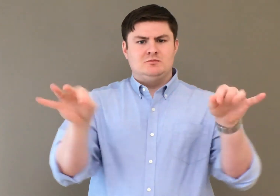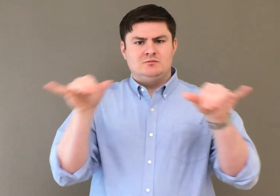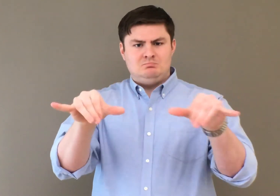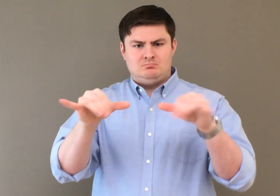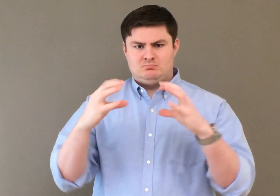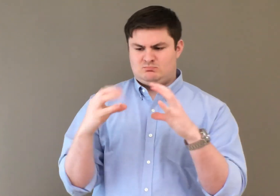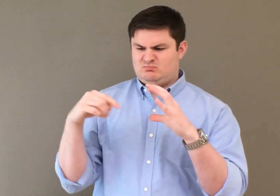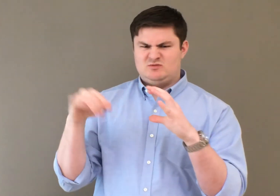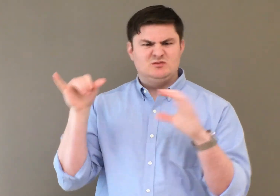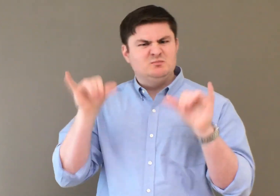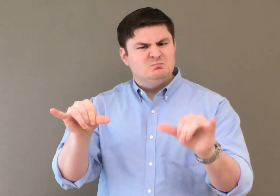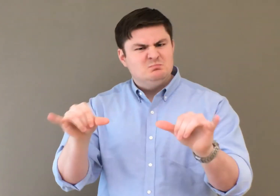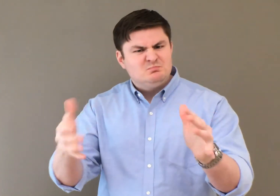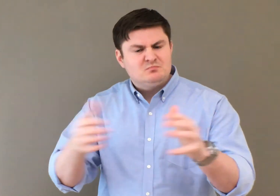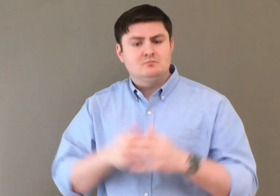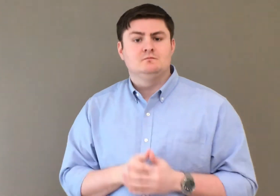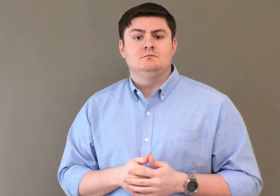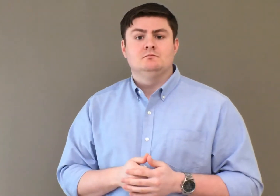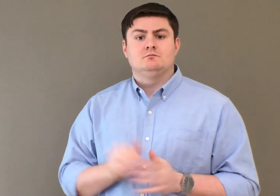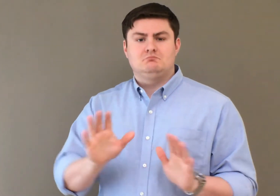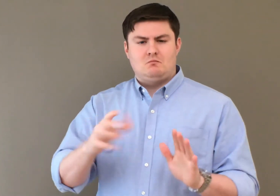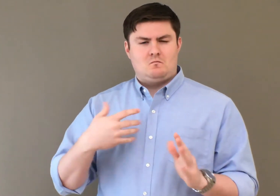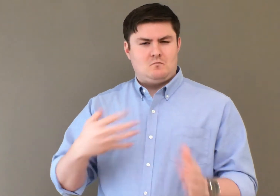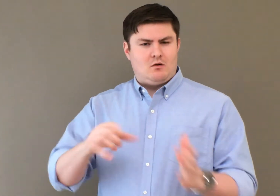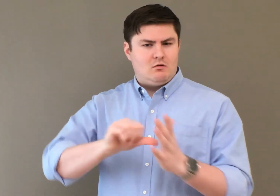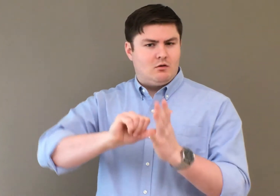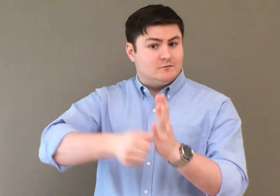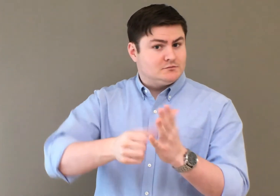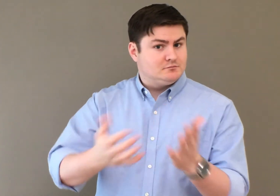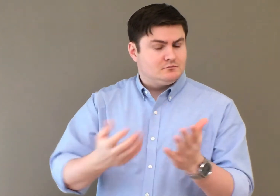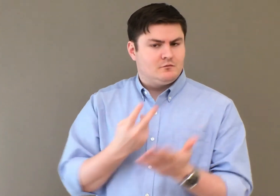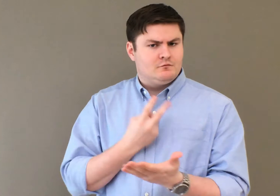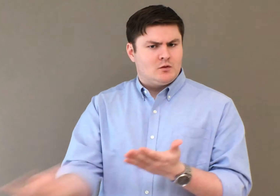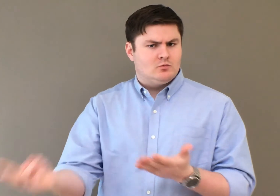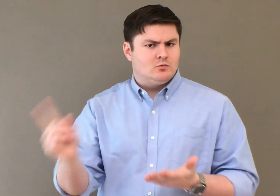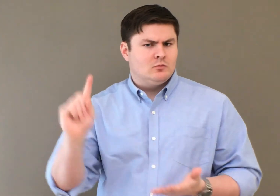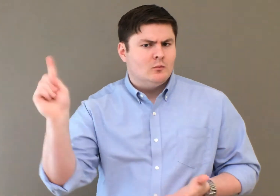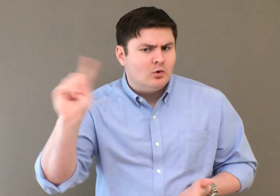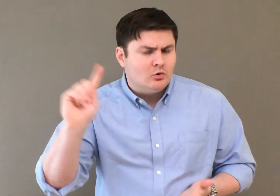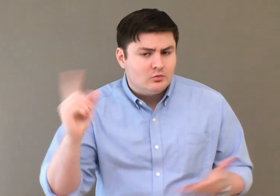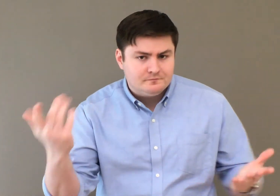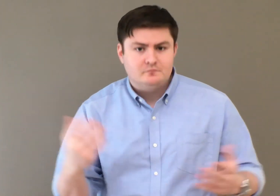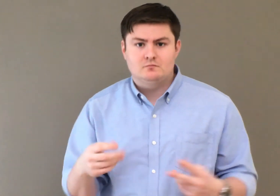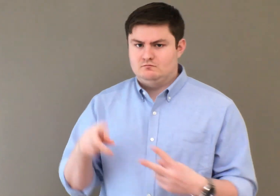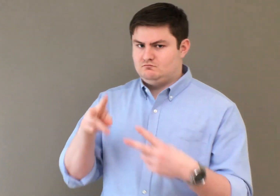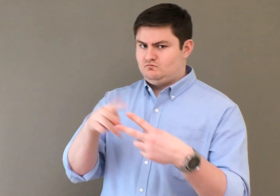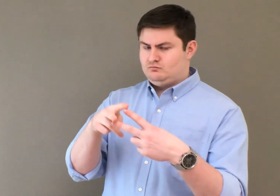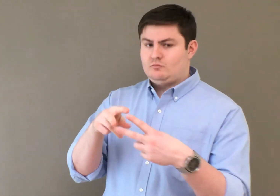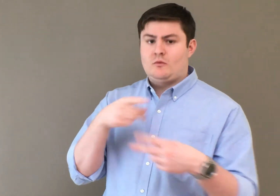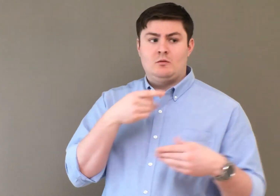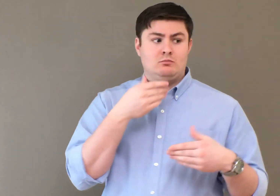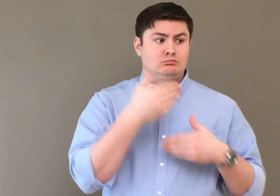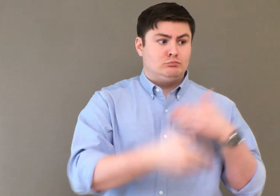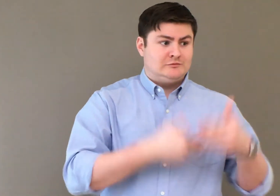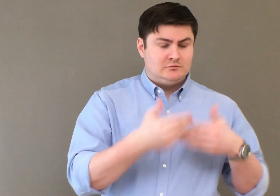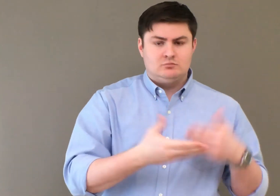impact. I also want to emphasize that there's process failures and then there are professional failures